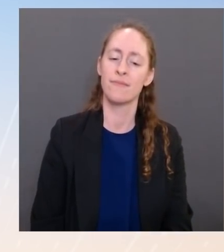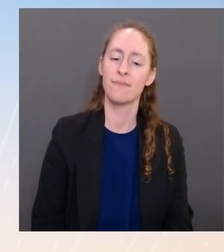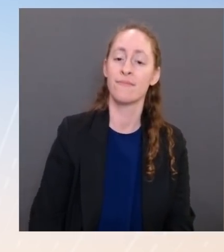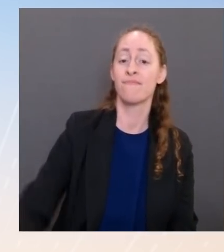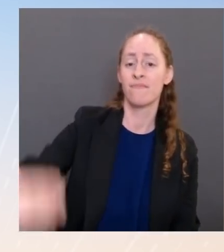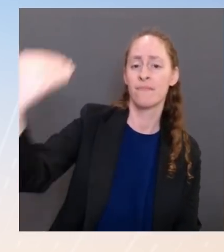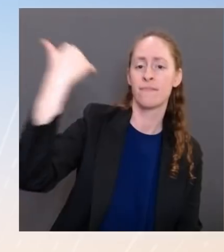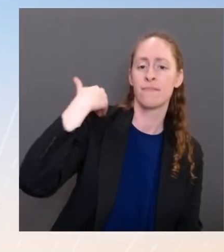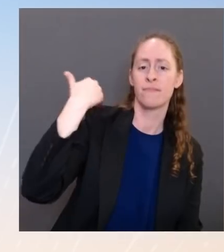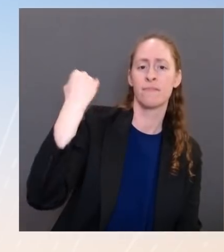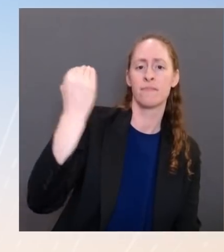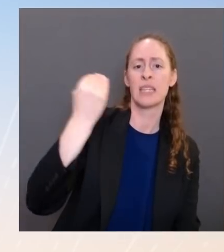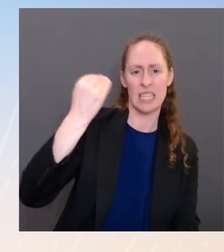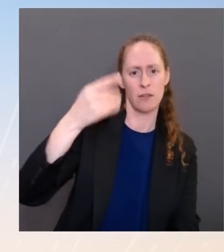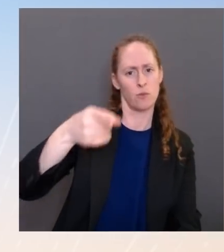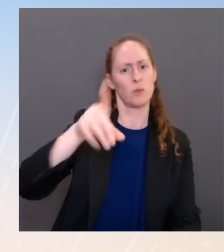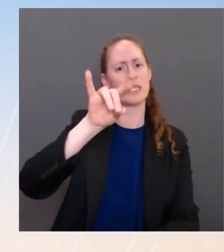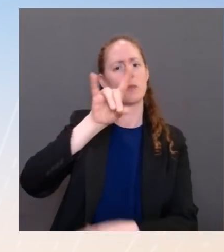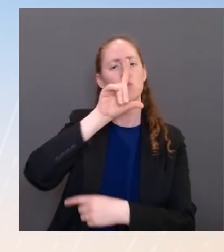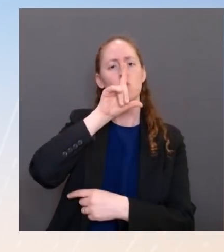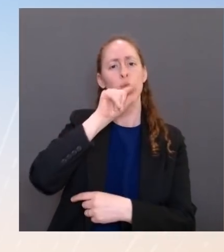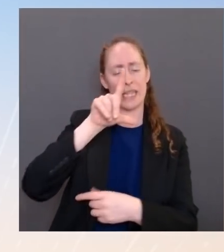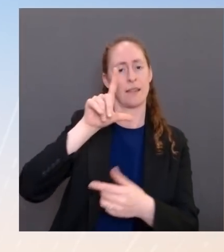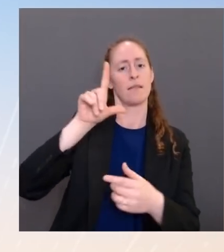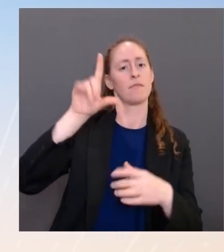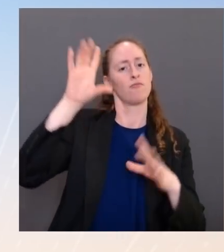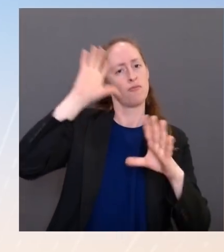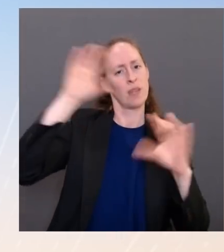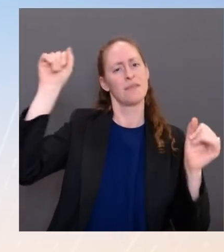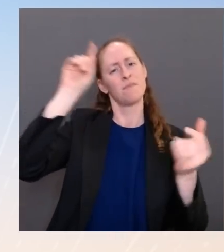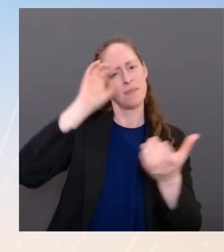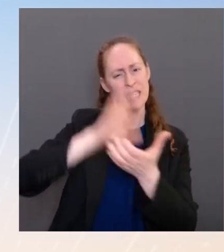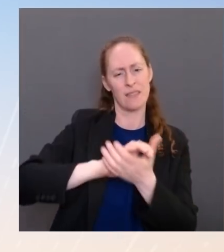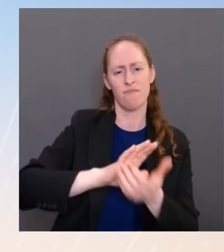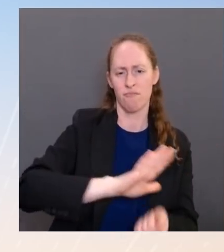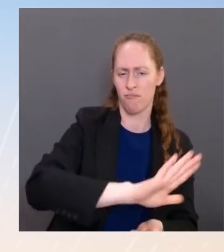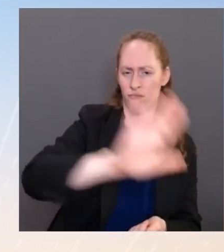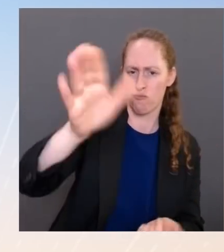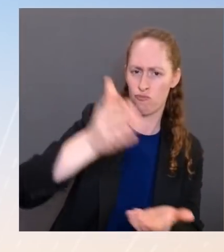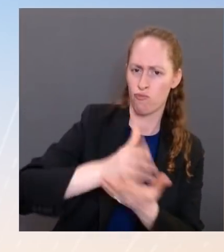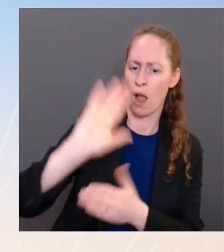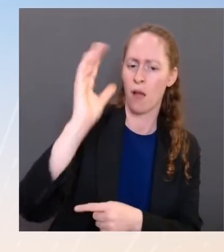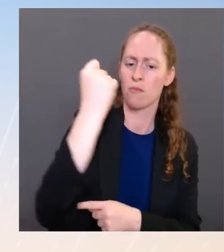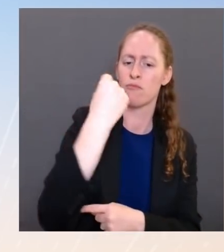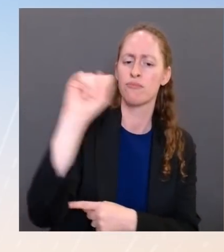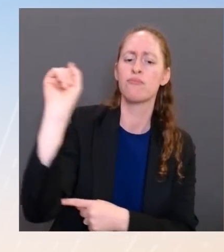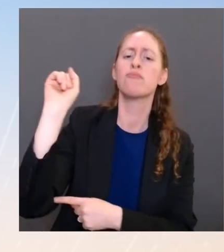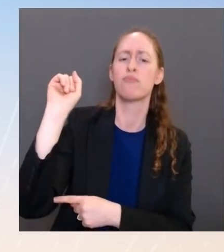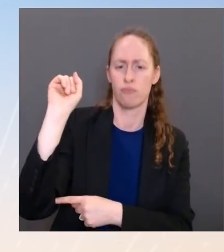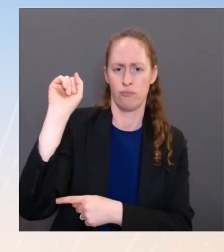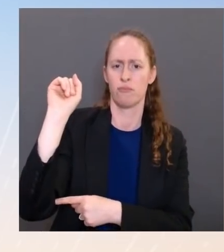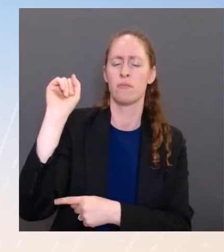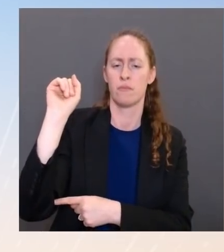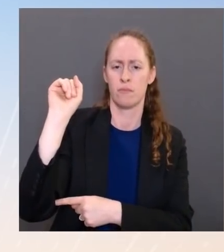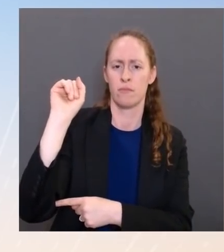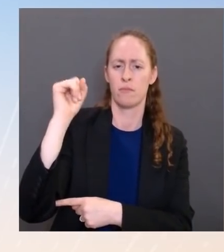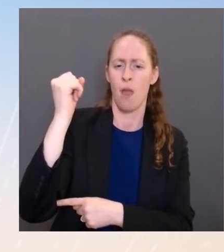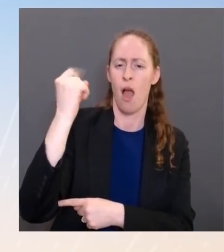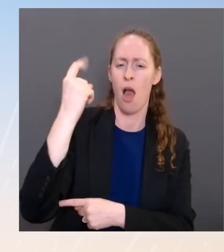threats, or vandalism. And you specifically mentioned the ability of judges to be able to do their jobs. Is the administration worried that abortion rights protests